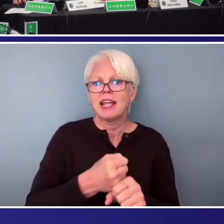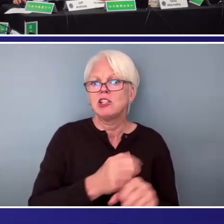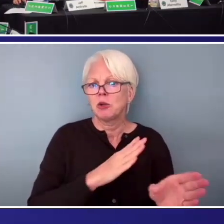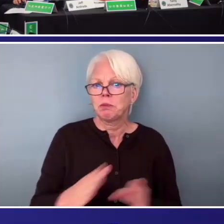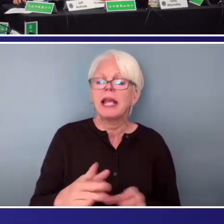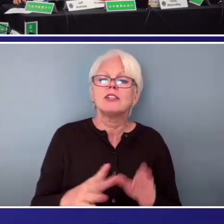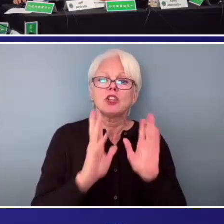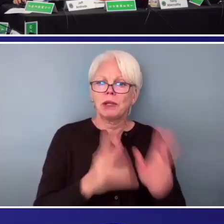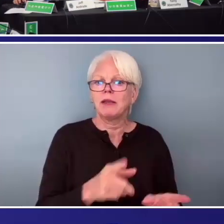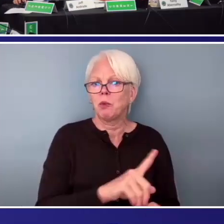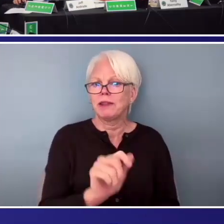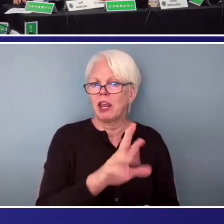that they're not put in a worse position.